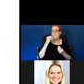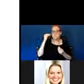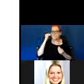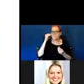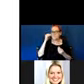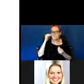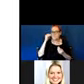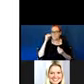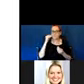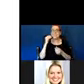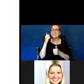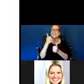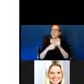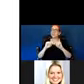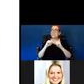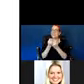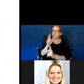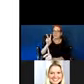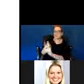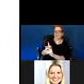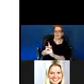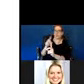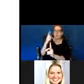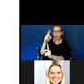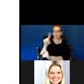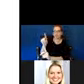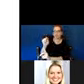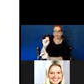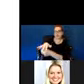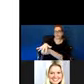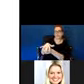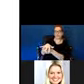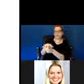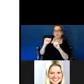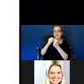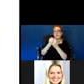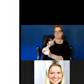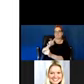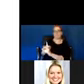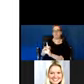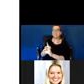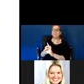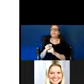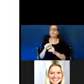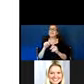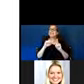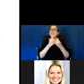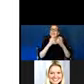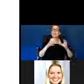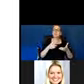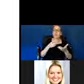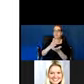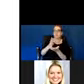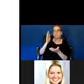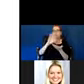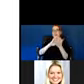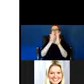and these teams really become experts of their zone. They know what homelessness looks like in their location,